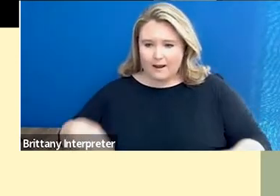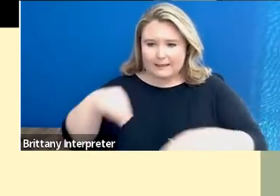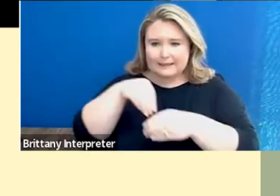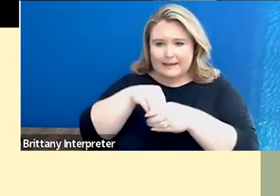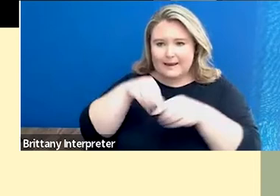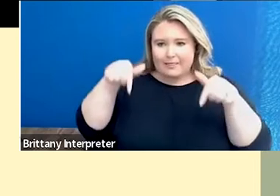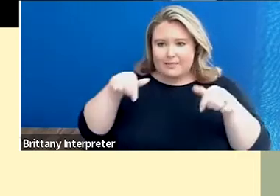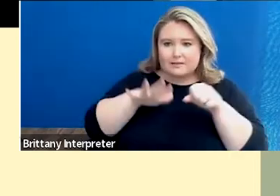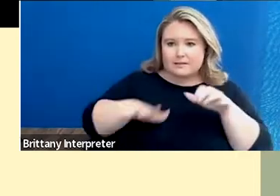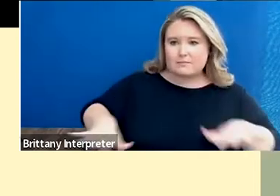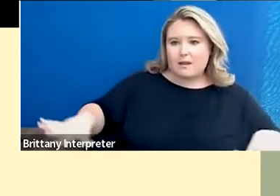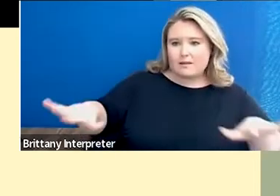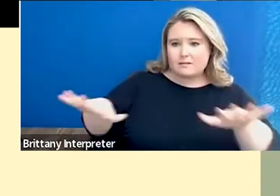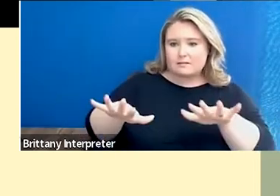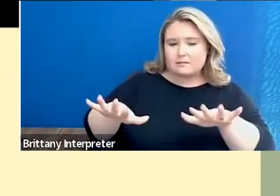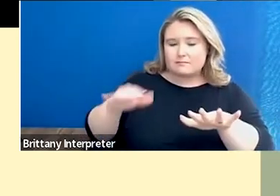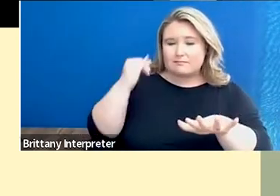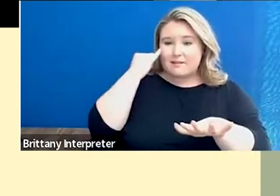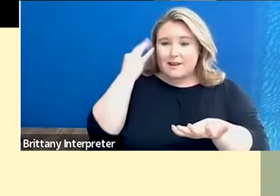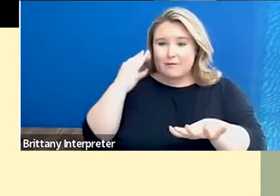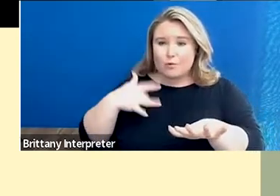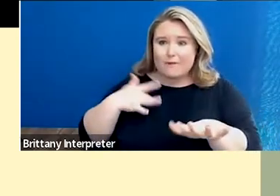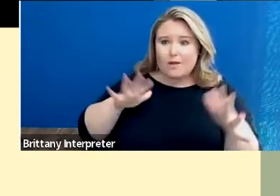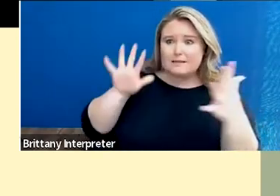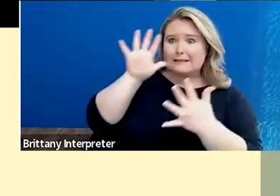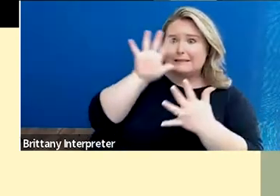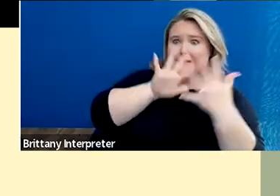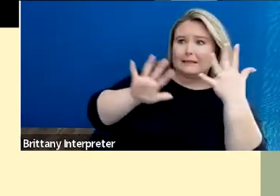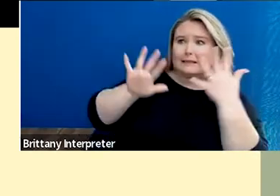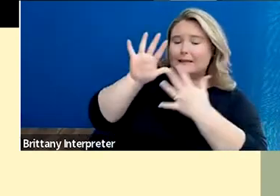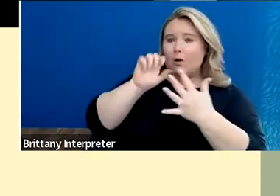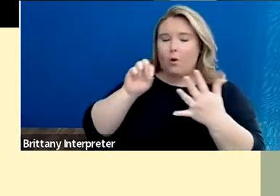If you feel dizzy or you feel sensations in your body,